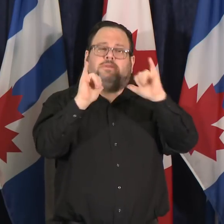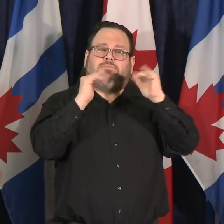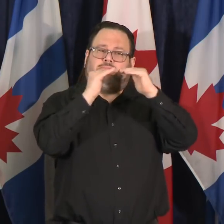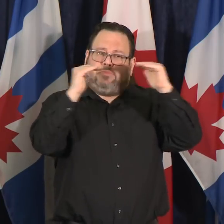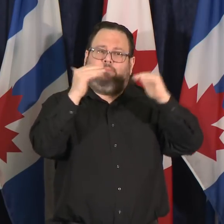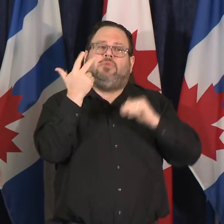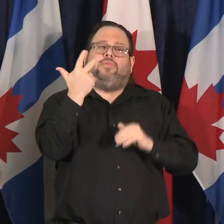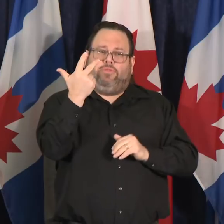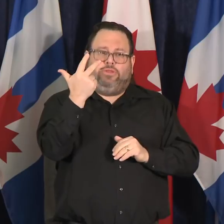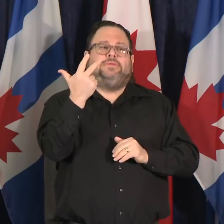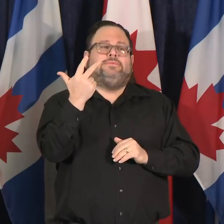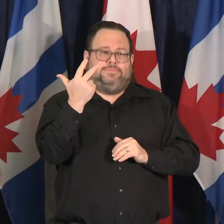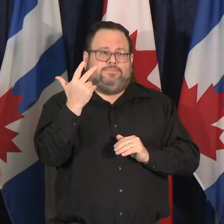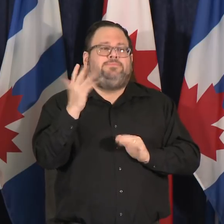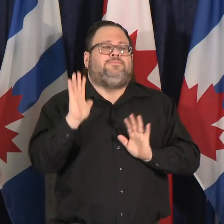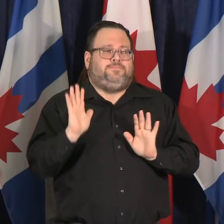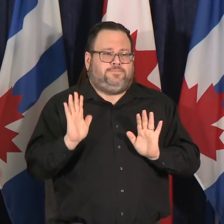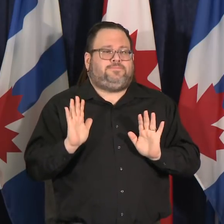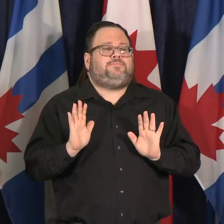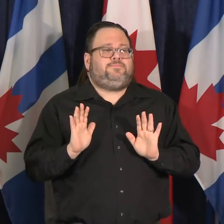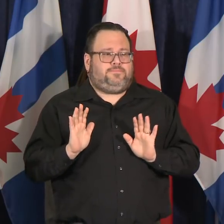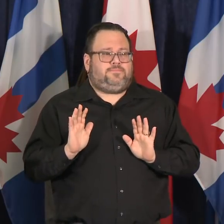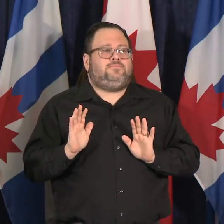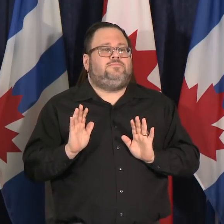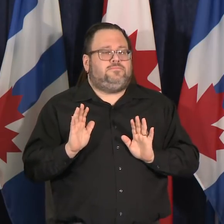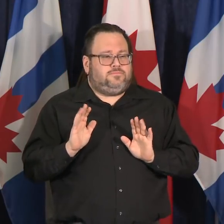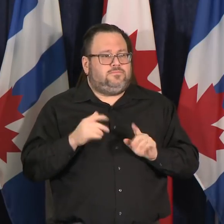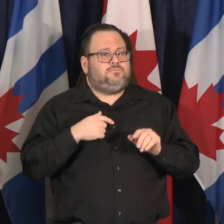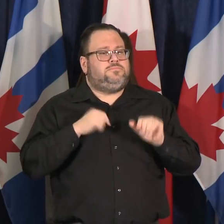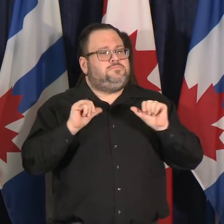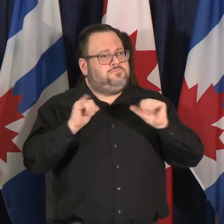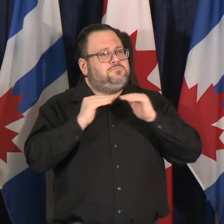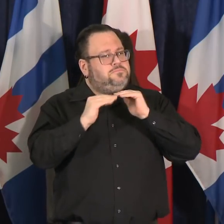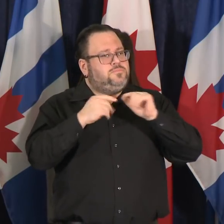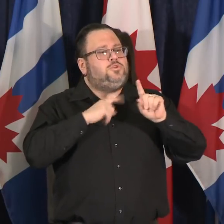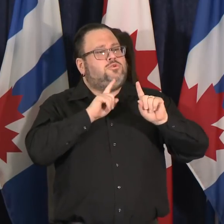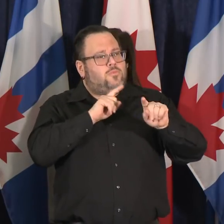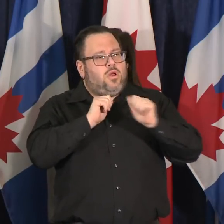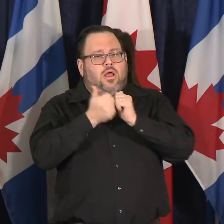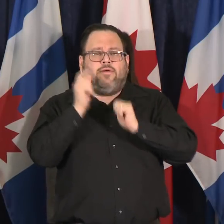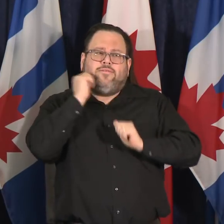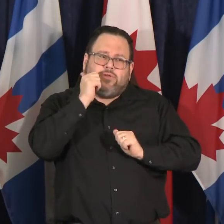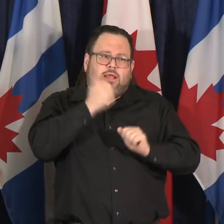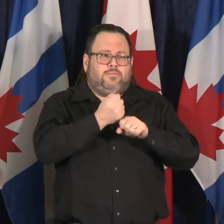and situation is an ongoing process literally every day as the subject